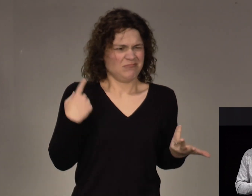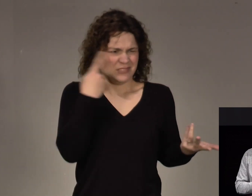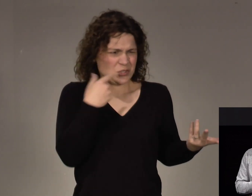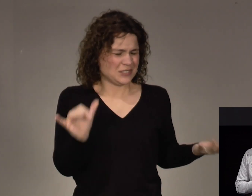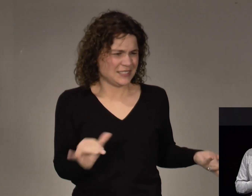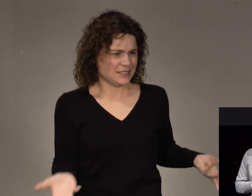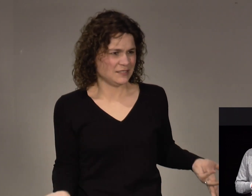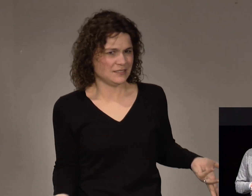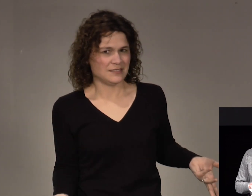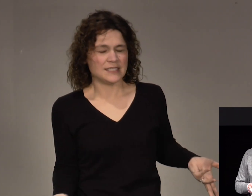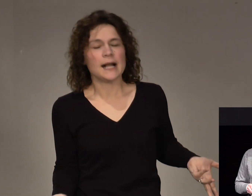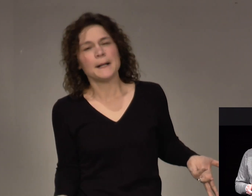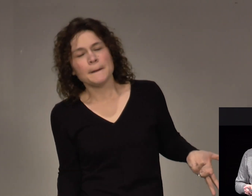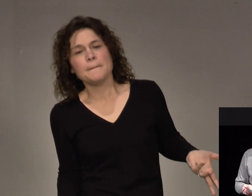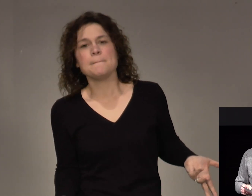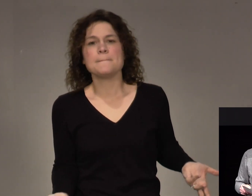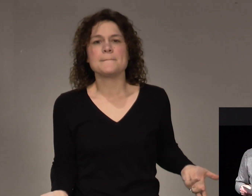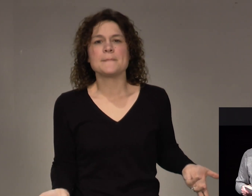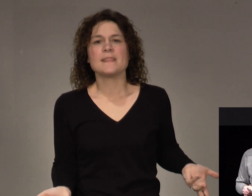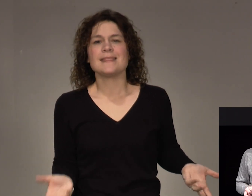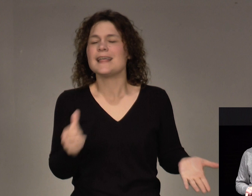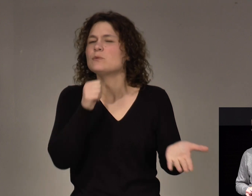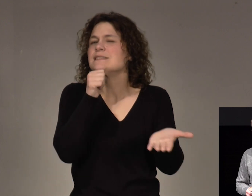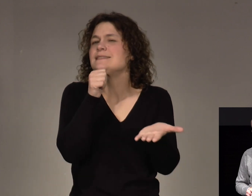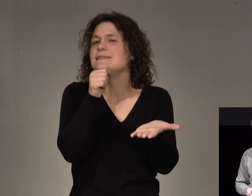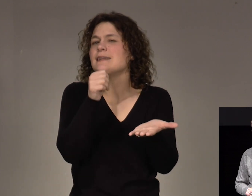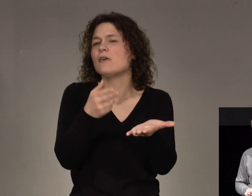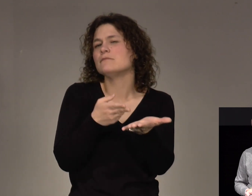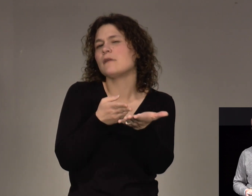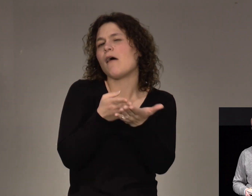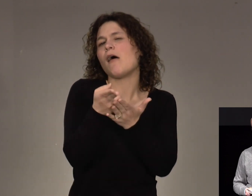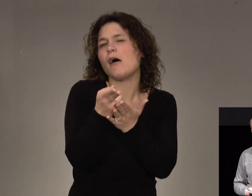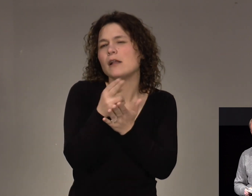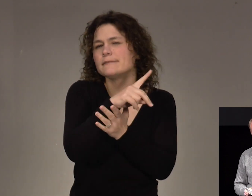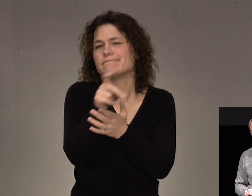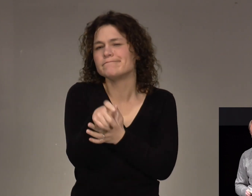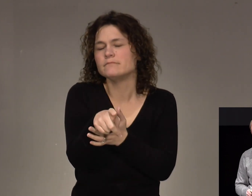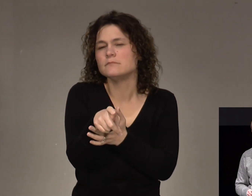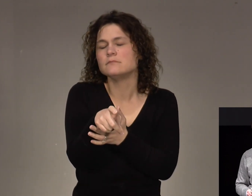Now, that really wasn't an honest inquiry because the Corinthians